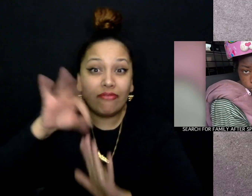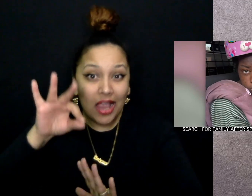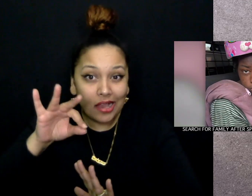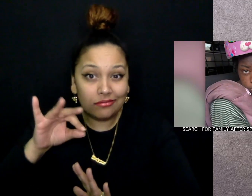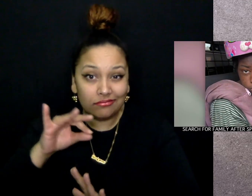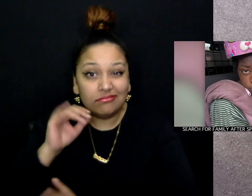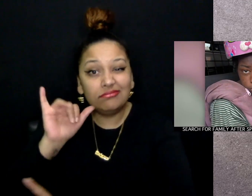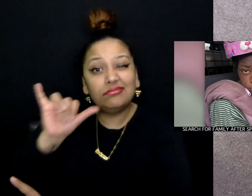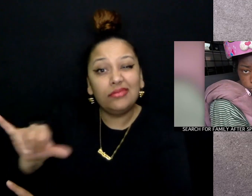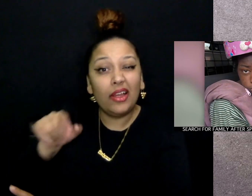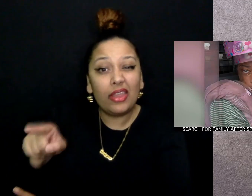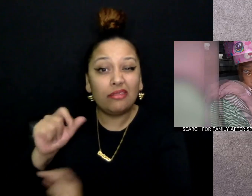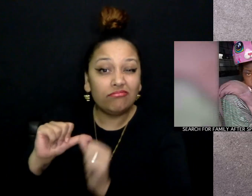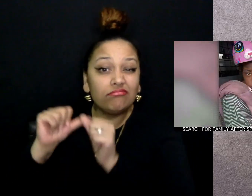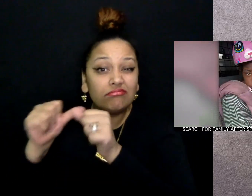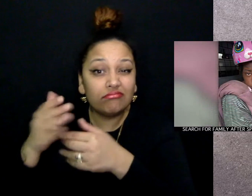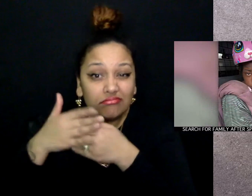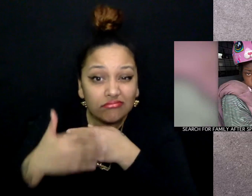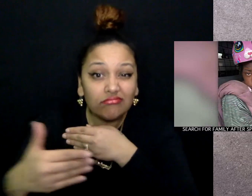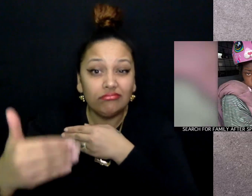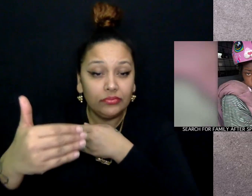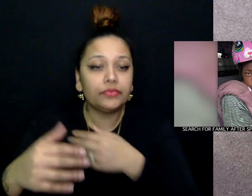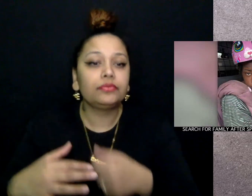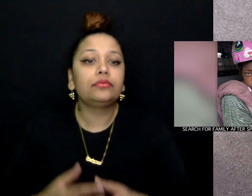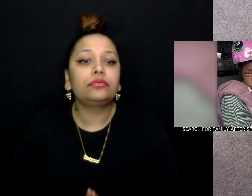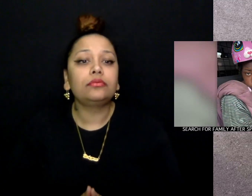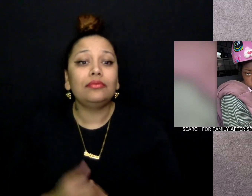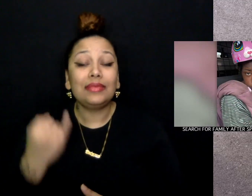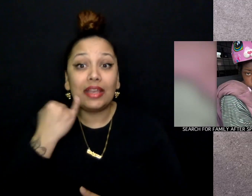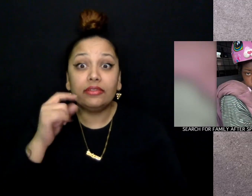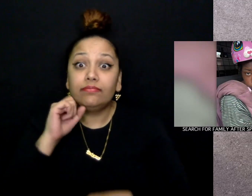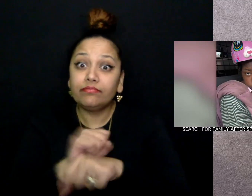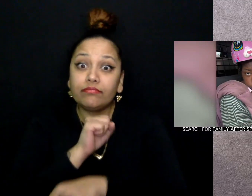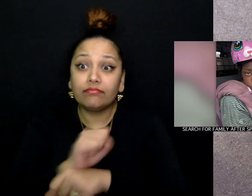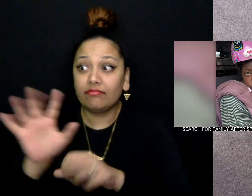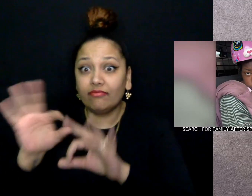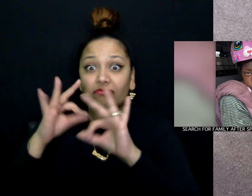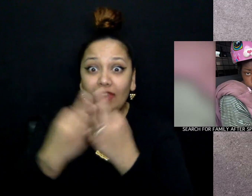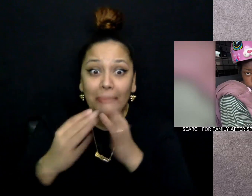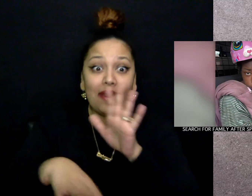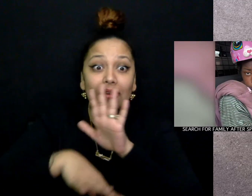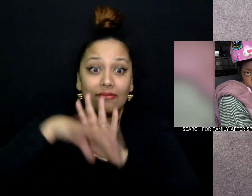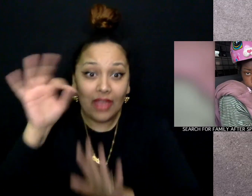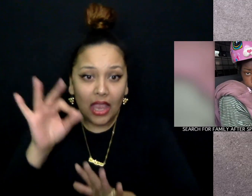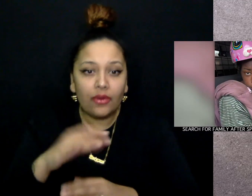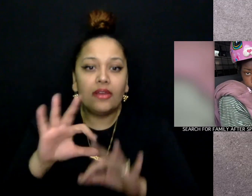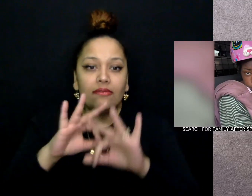All 16 teams that played over the weekend War this black short